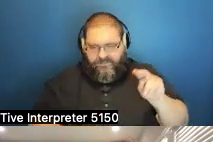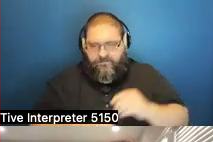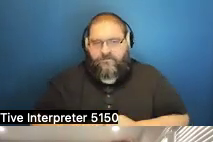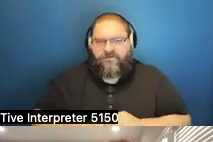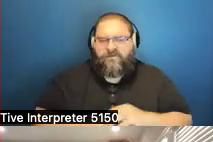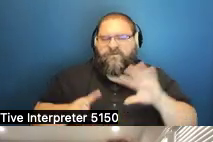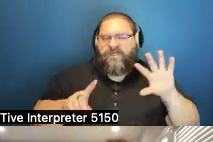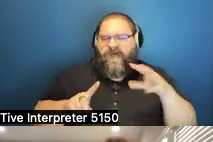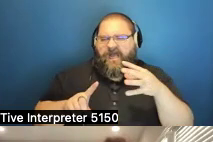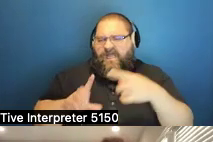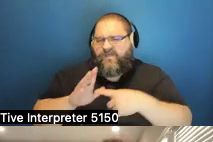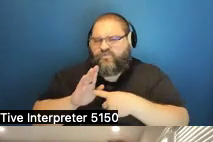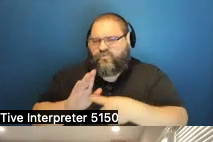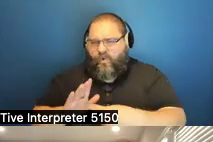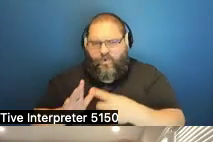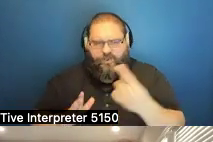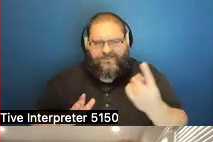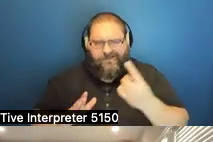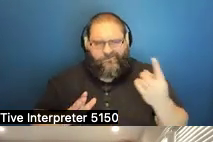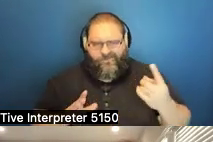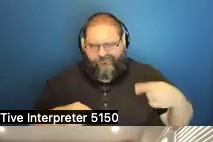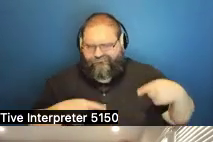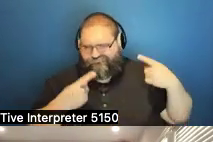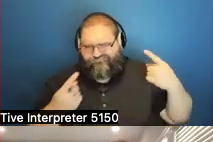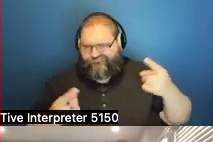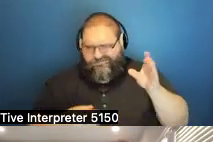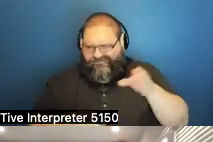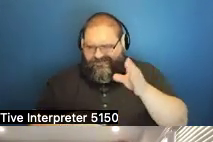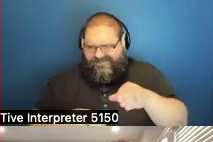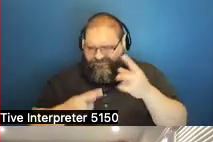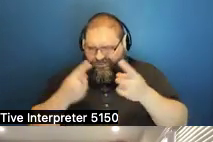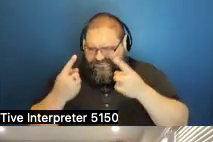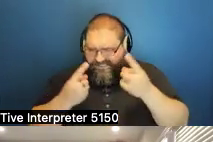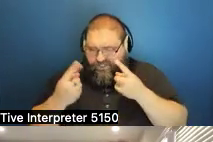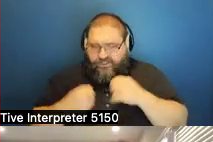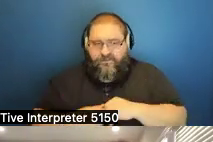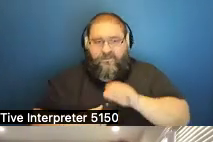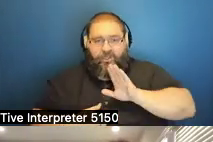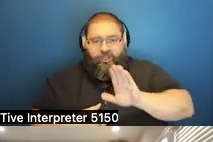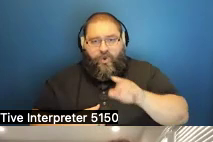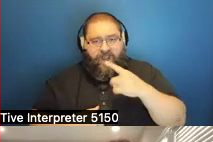something that people have never considered. 19:51:45 that your kind plays a powerful